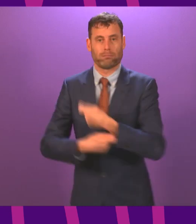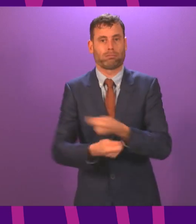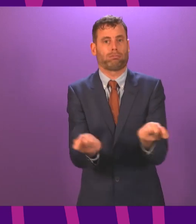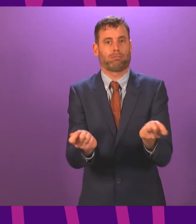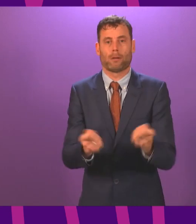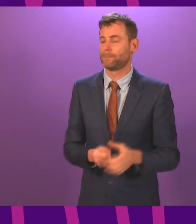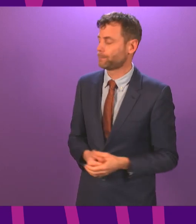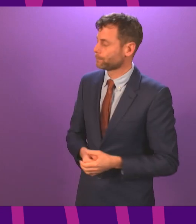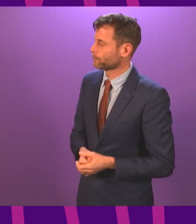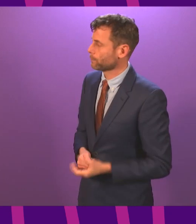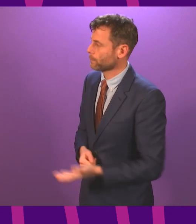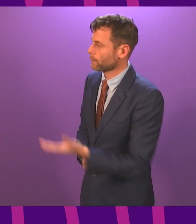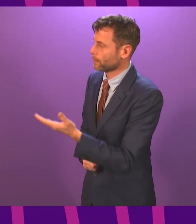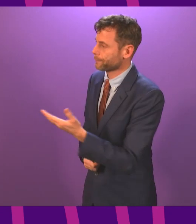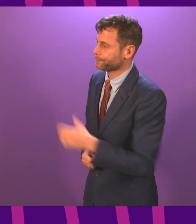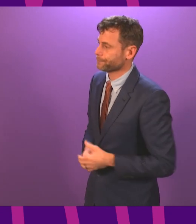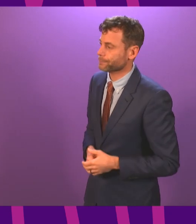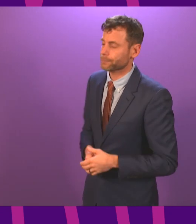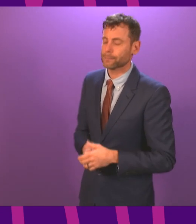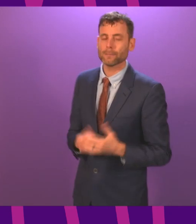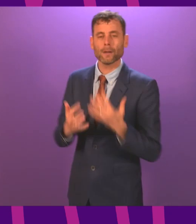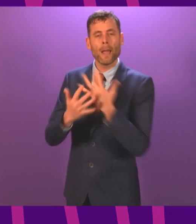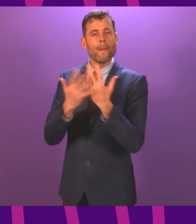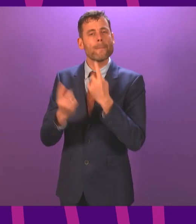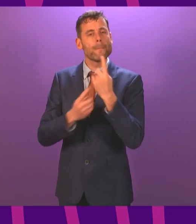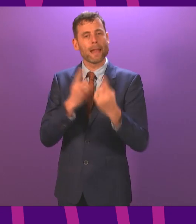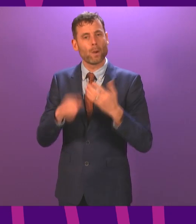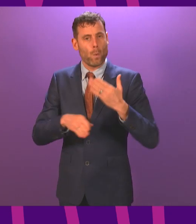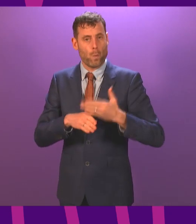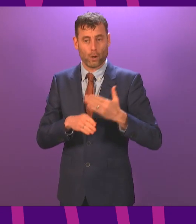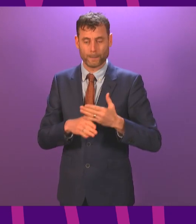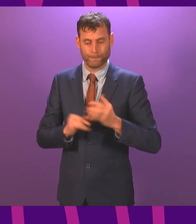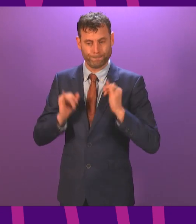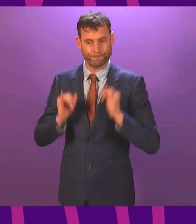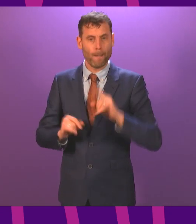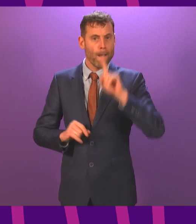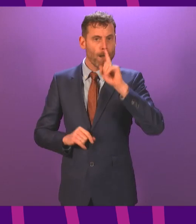Ruth Maguire (Cunninghame South) (SNP): Many workers do jobs that they cannot do from